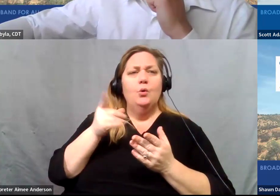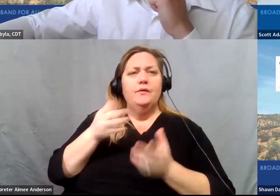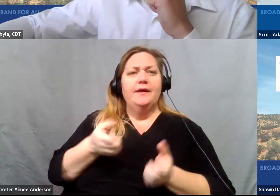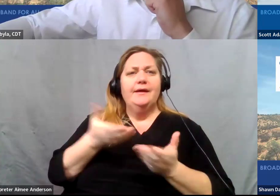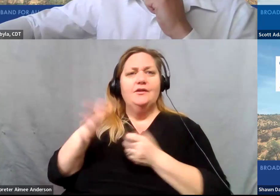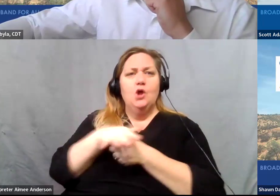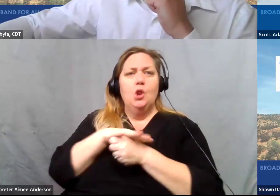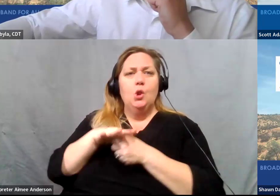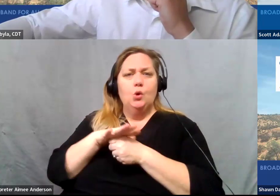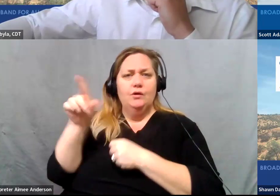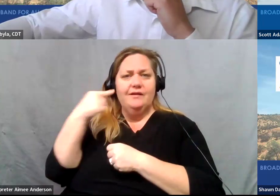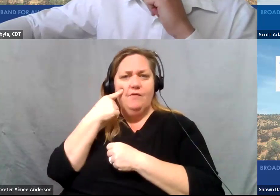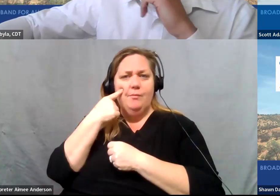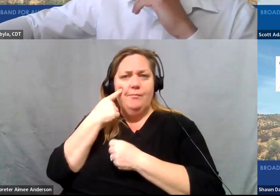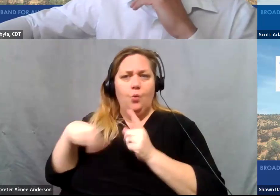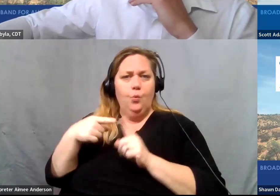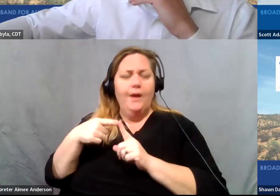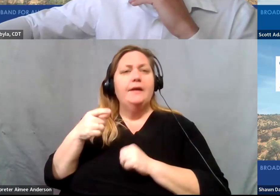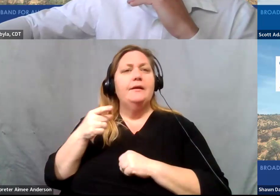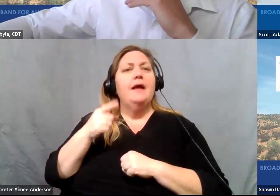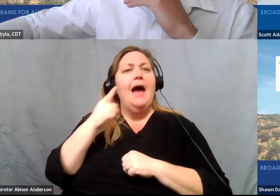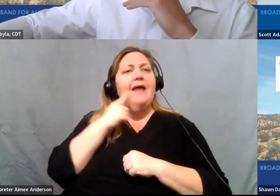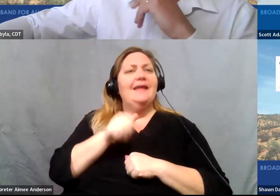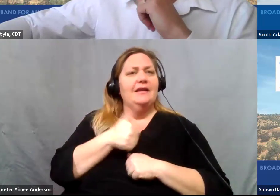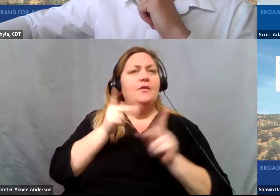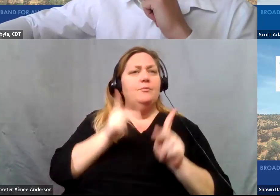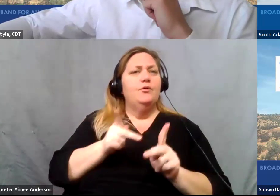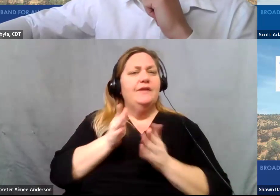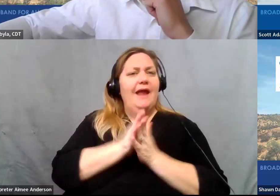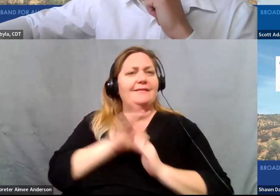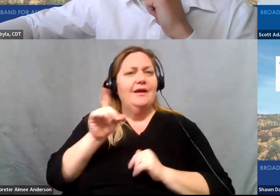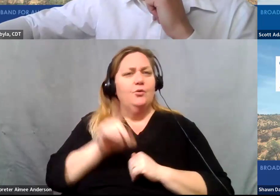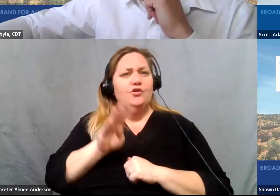Yeah, and I think that, Bruce Stewart asked that question. Bruce, we're going to show a timeline